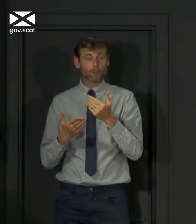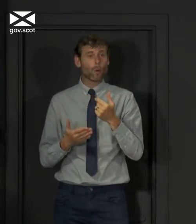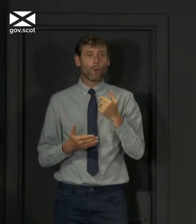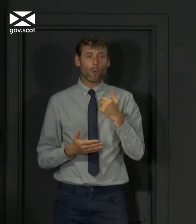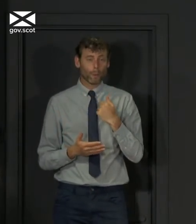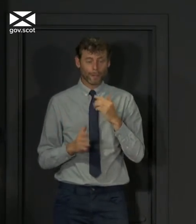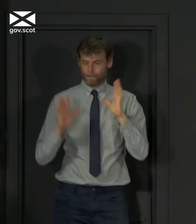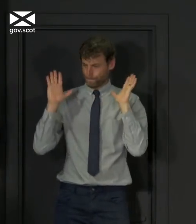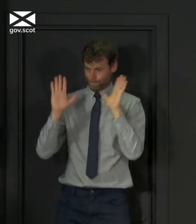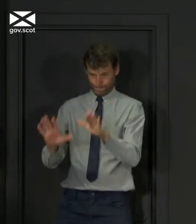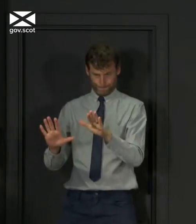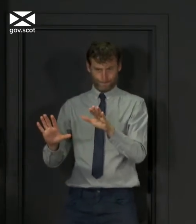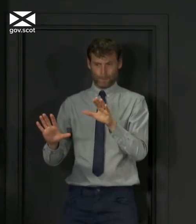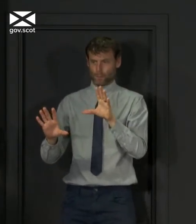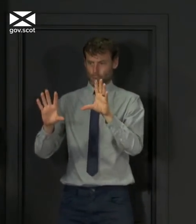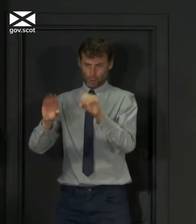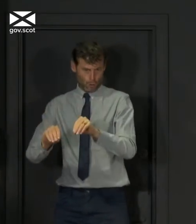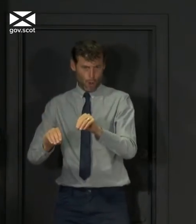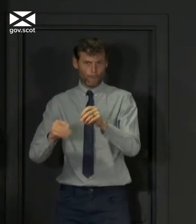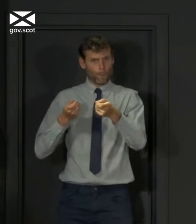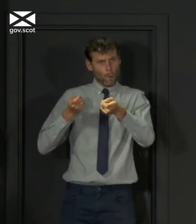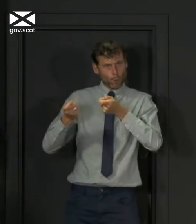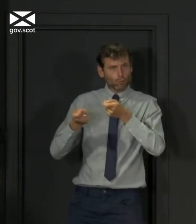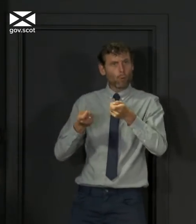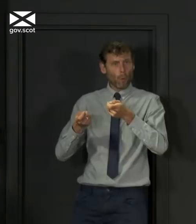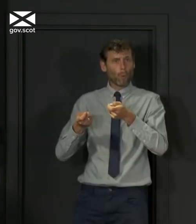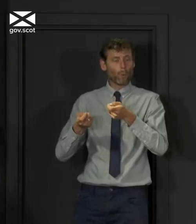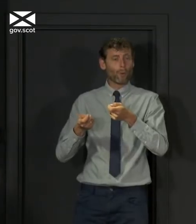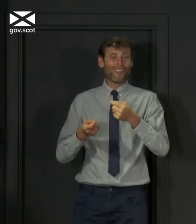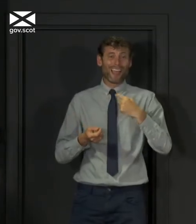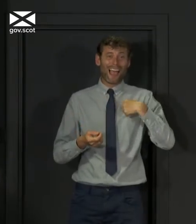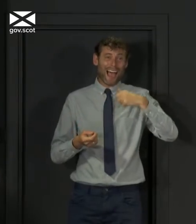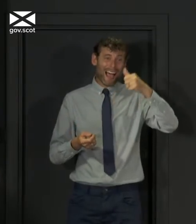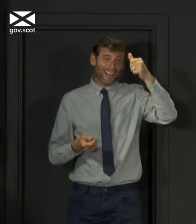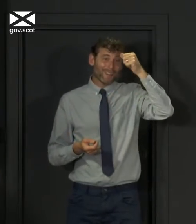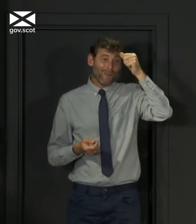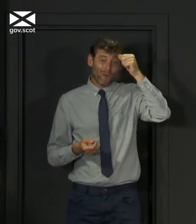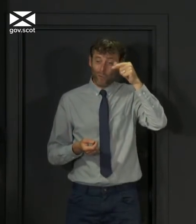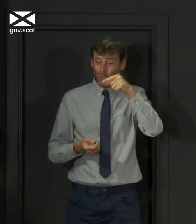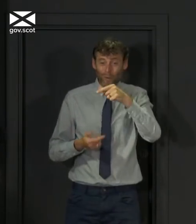think well, we don't have to be as guarded. I know the risk in care homes, both in terms